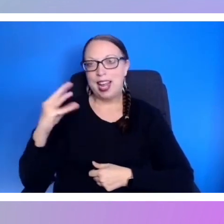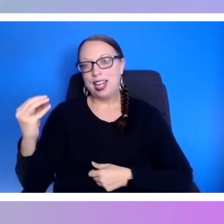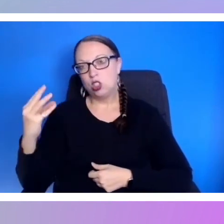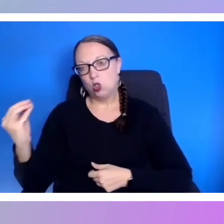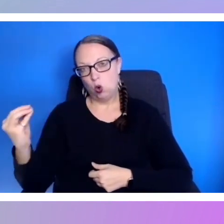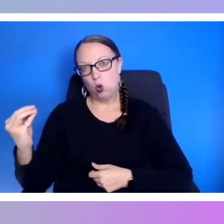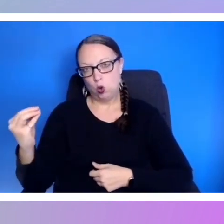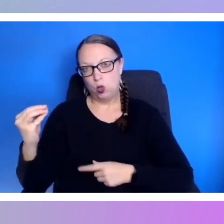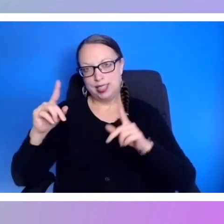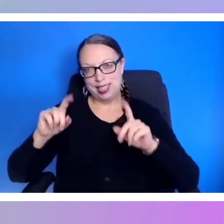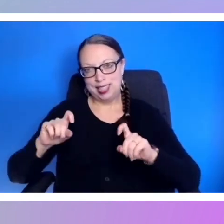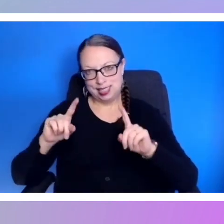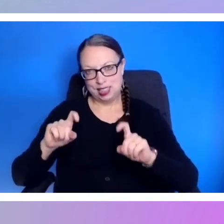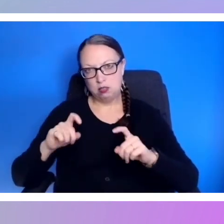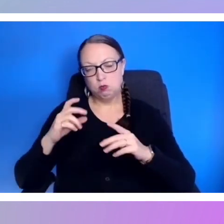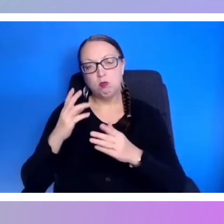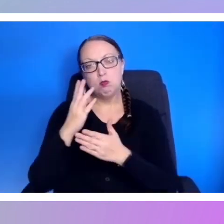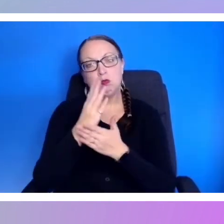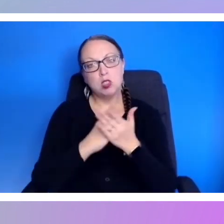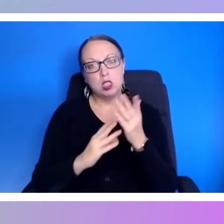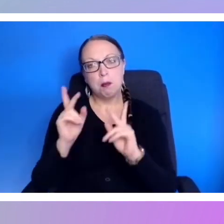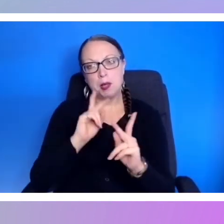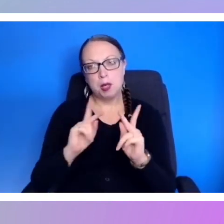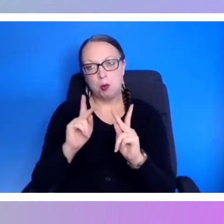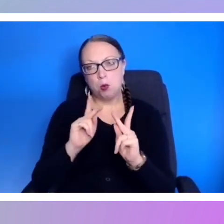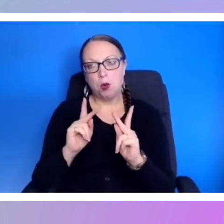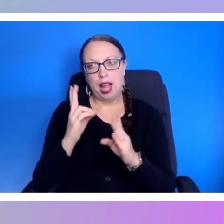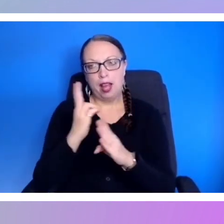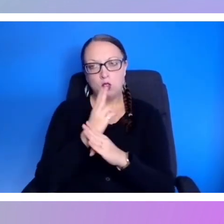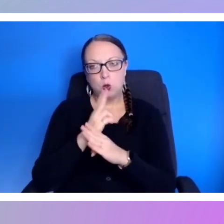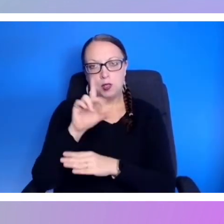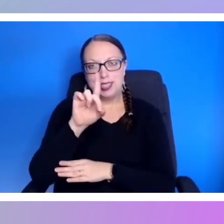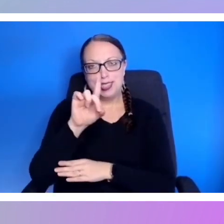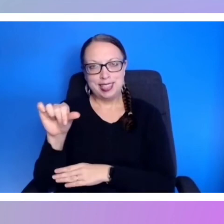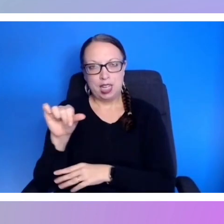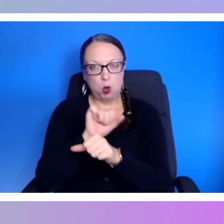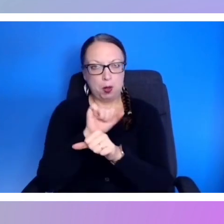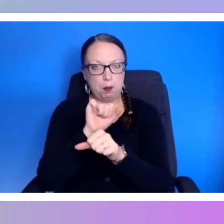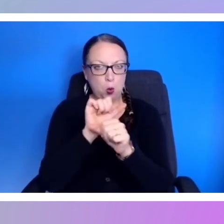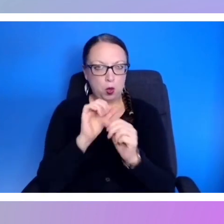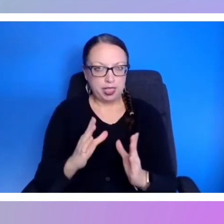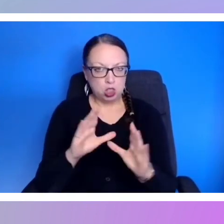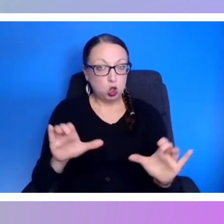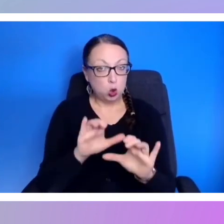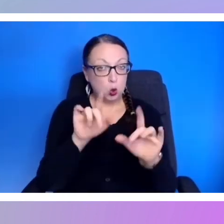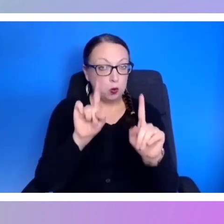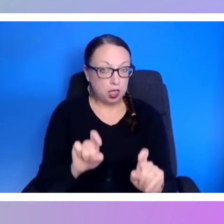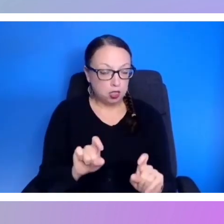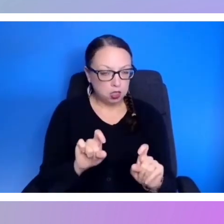of using disabled employees to do testing. That's quite efficient it's quite easy to do